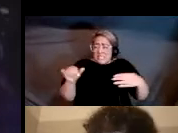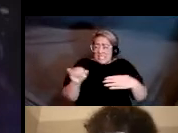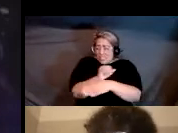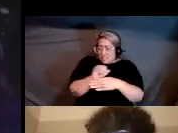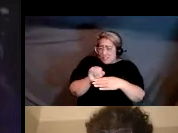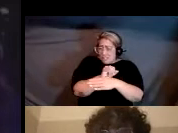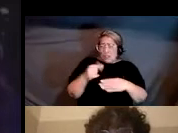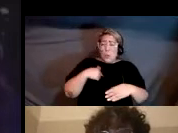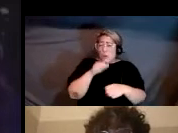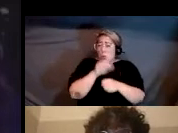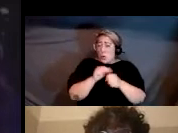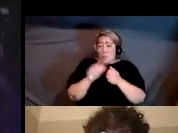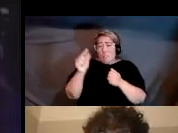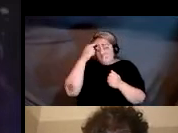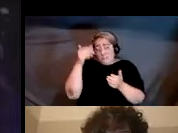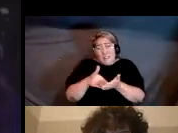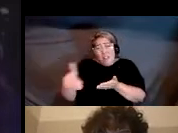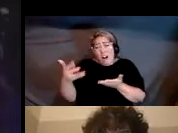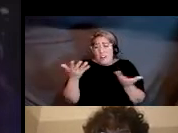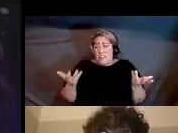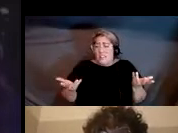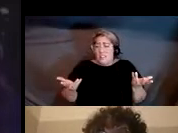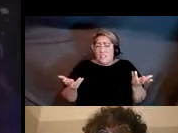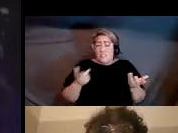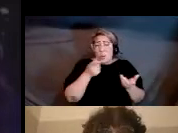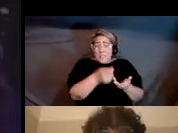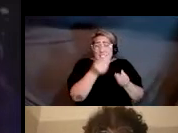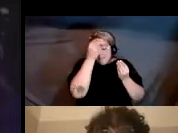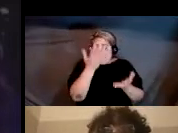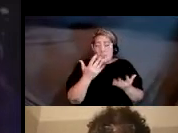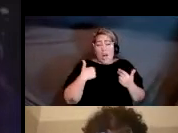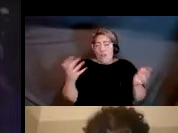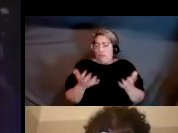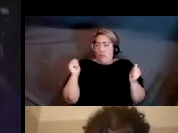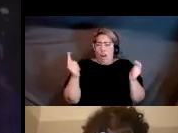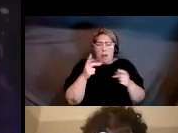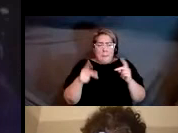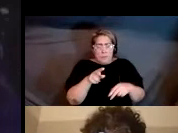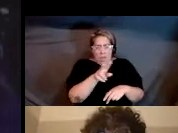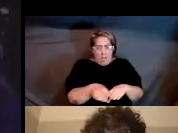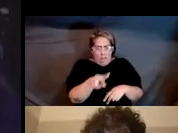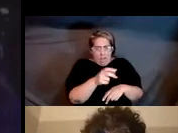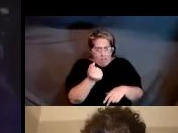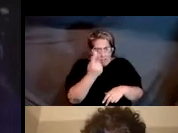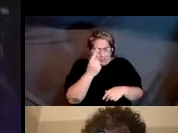information. And I encourage all of us to internalize